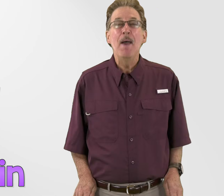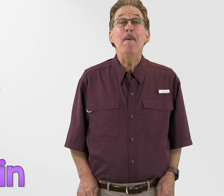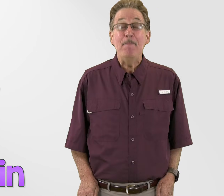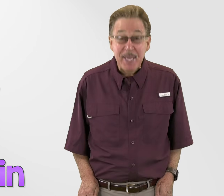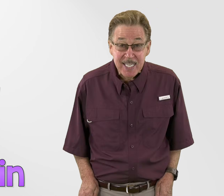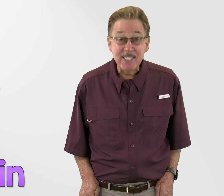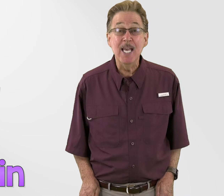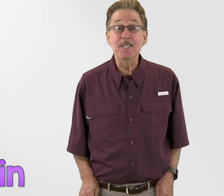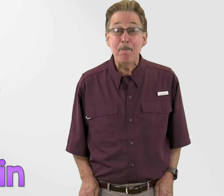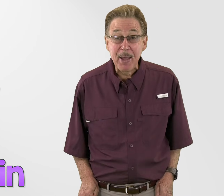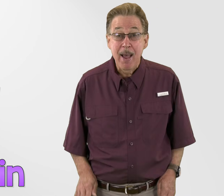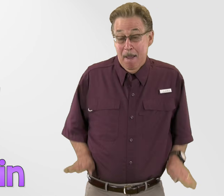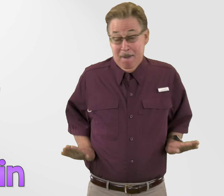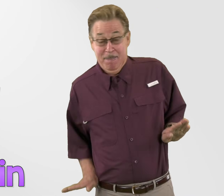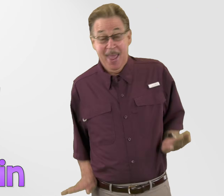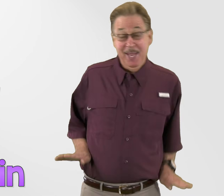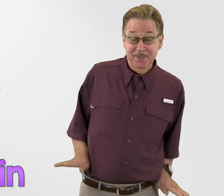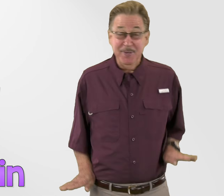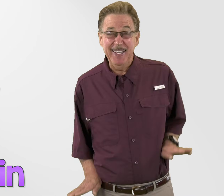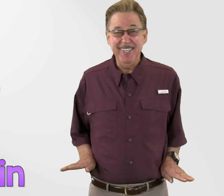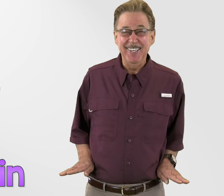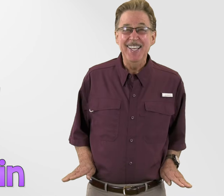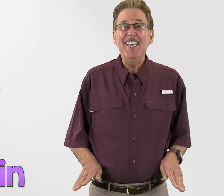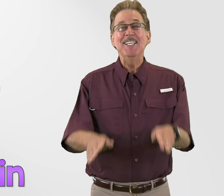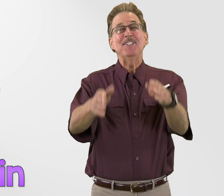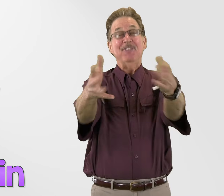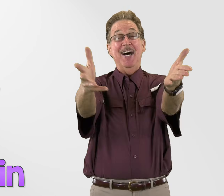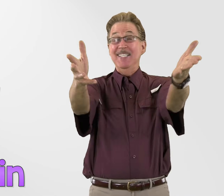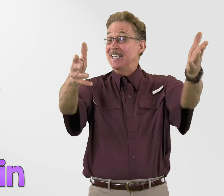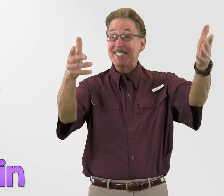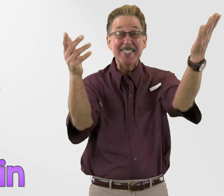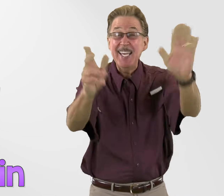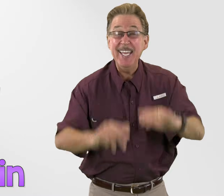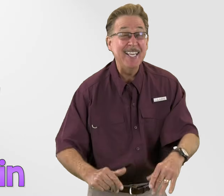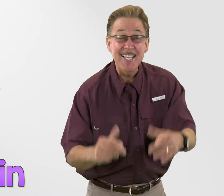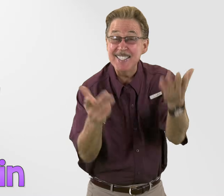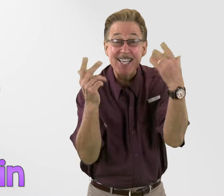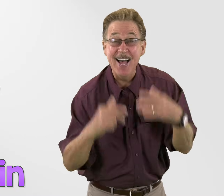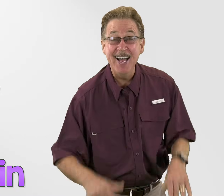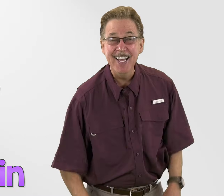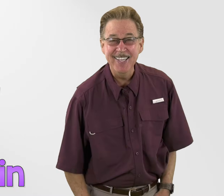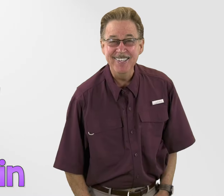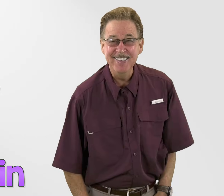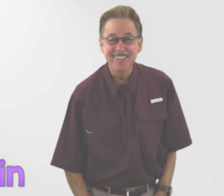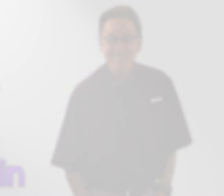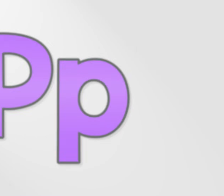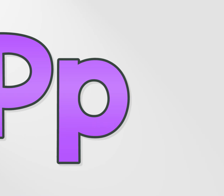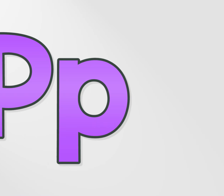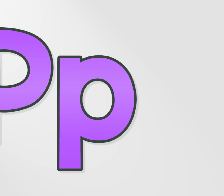P p says /p/ penguin It's fun to sing and sign